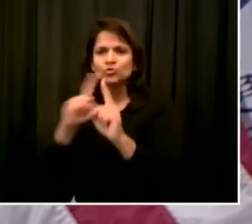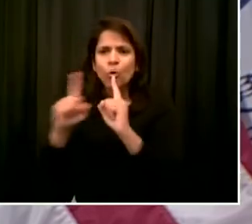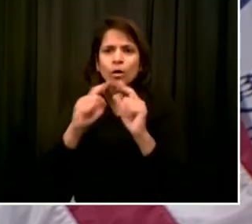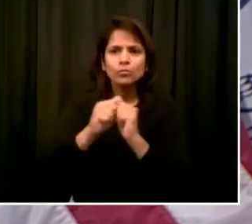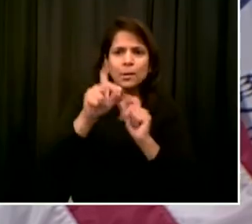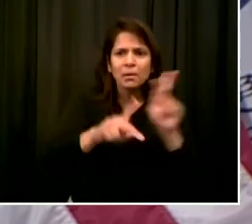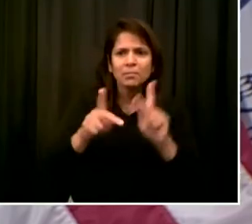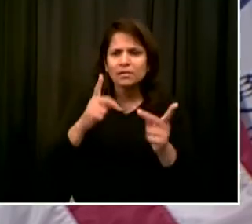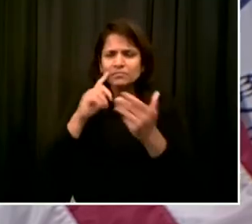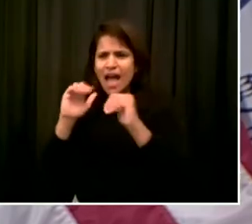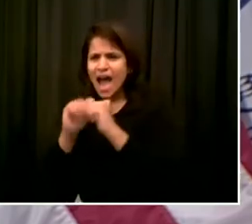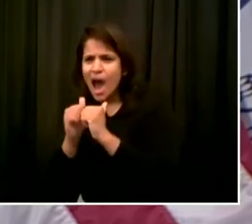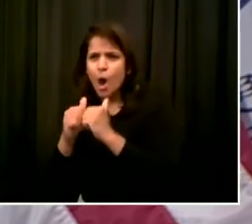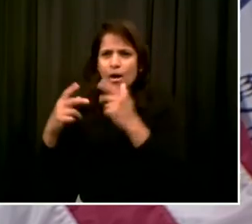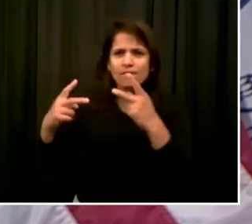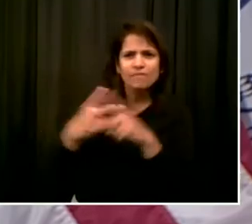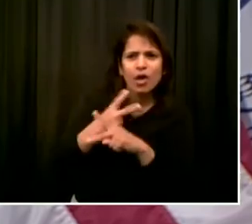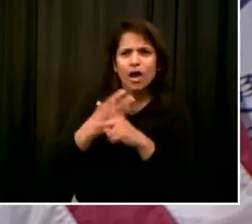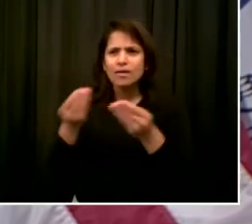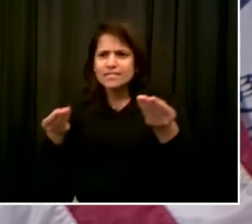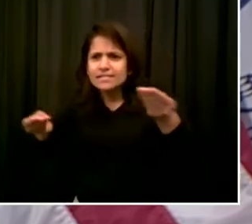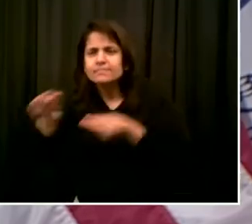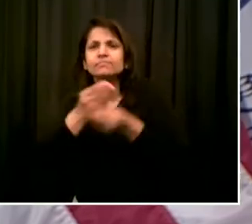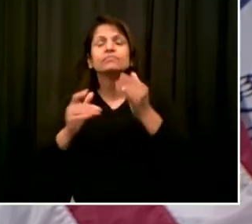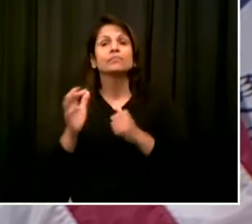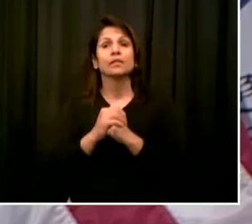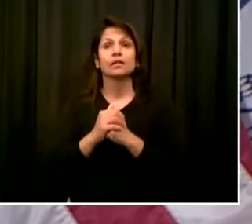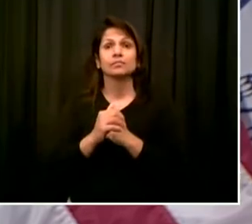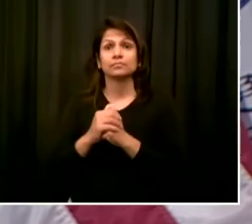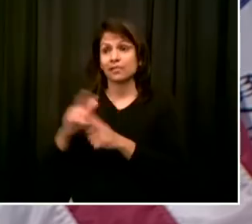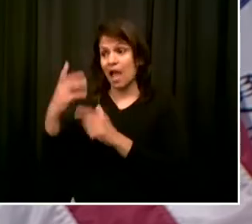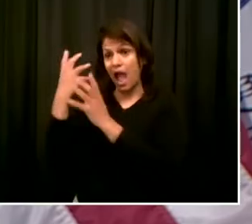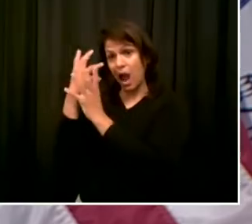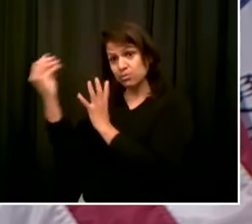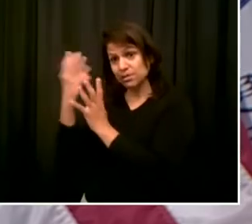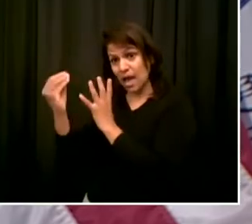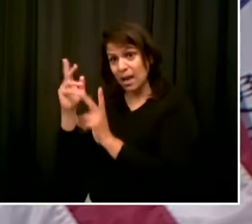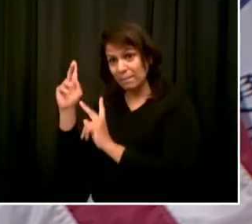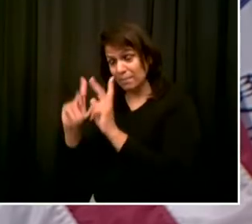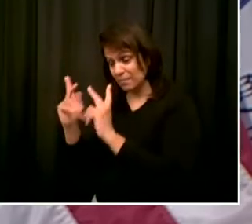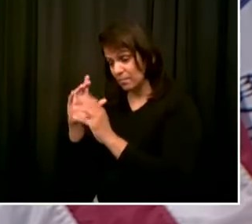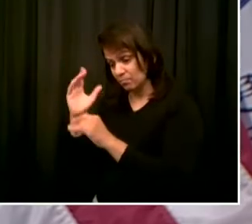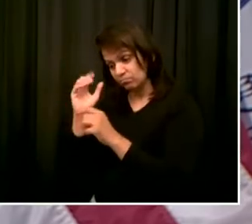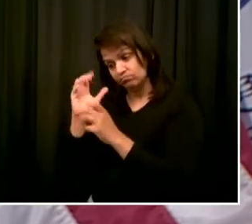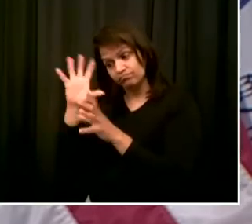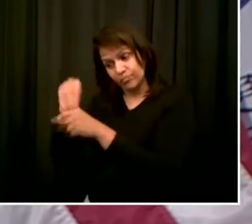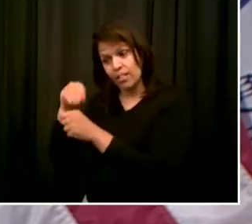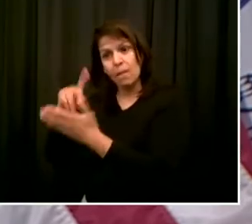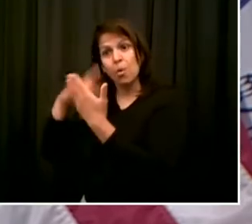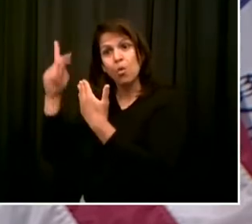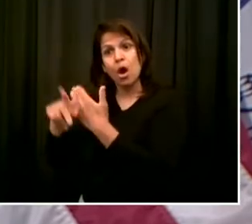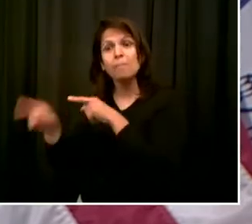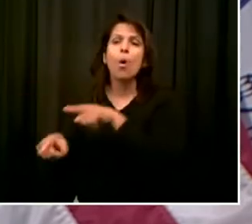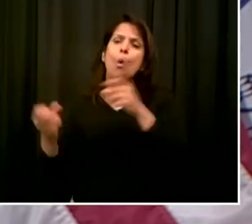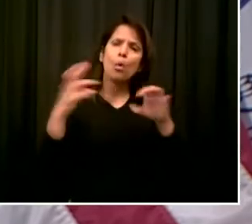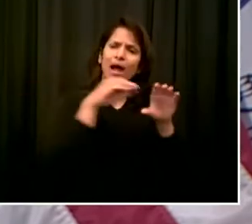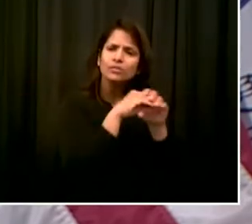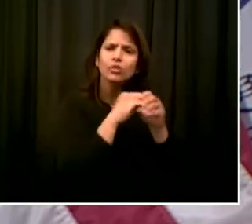APRIL. NOW, WE ARE GOING TO DO A NUMBER OF THINGS TO ENURSE THAT YOUNPEG OPLE HAVE OPTIONS INCLUDING ONLINE OPTIONS THAT HAVE BEEN